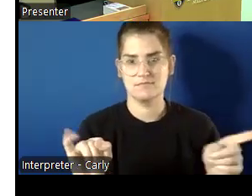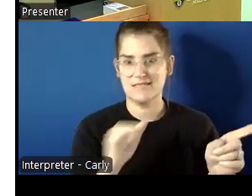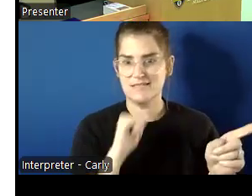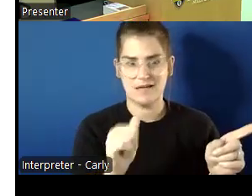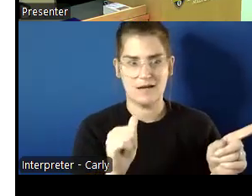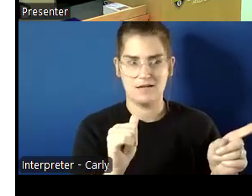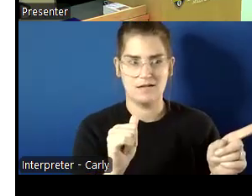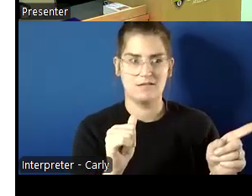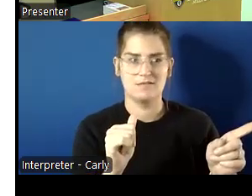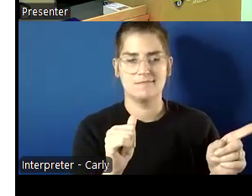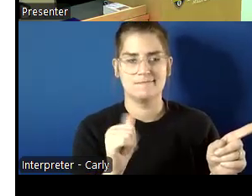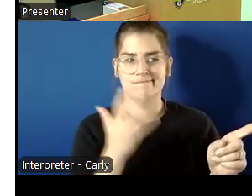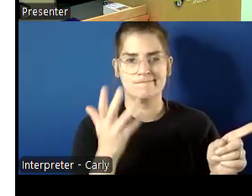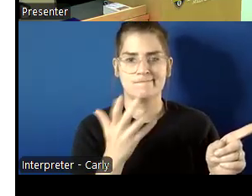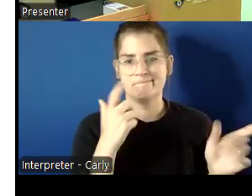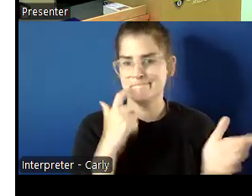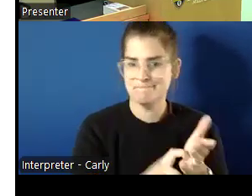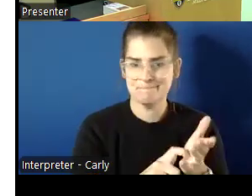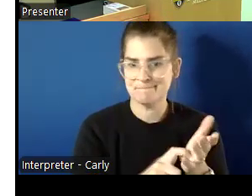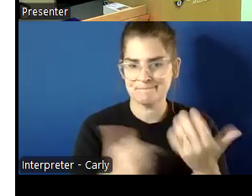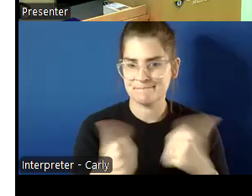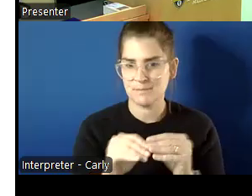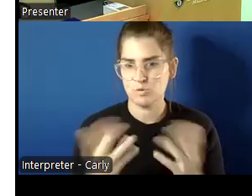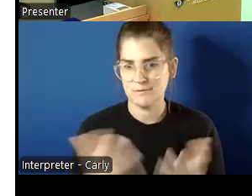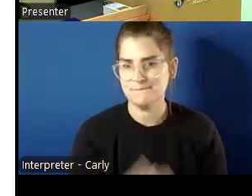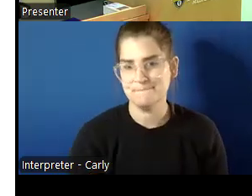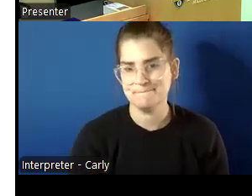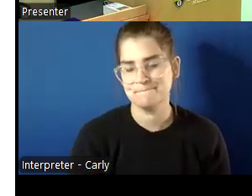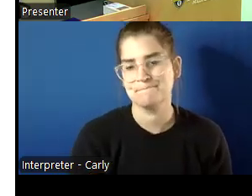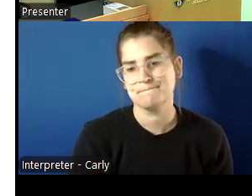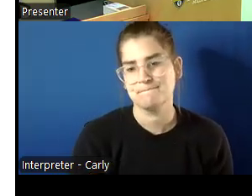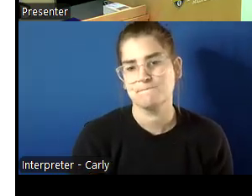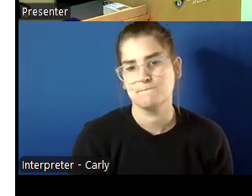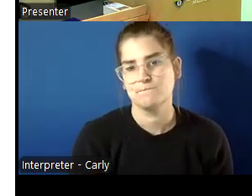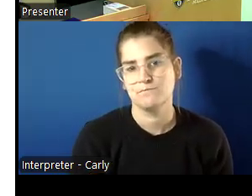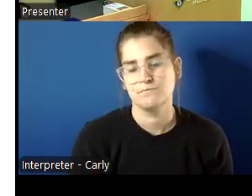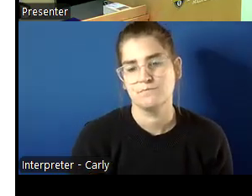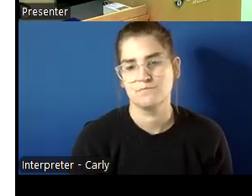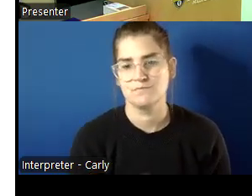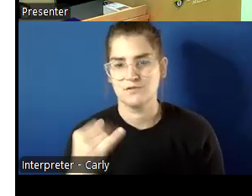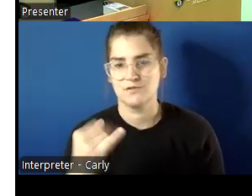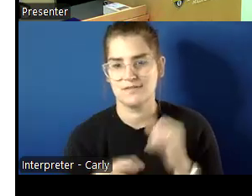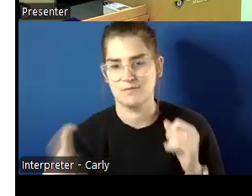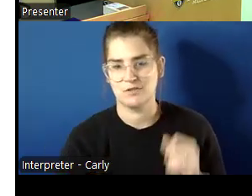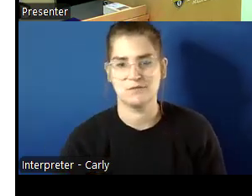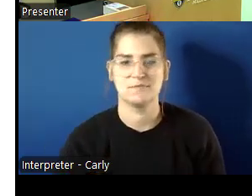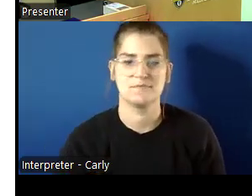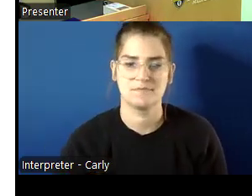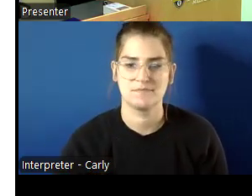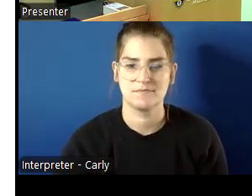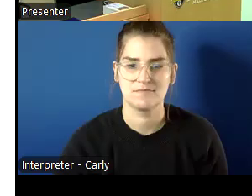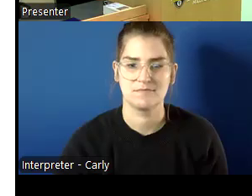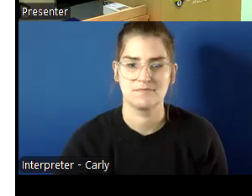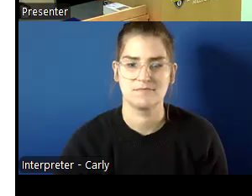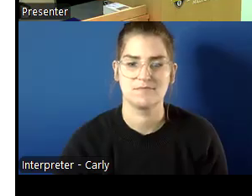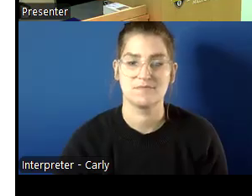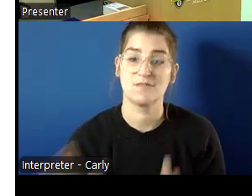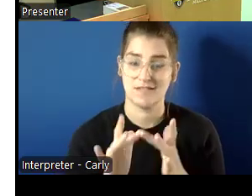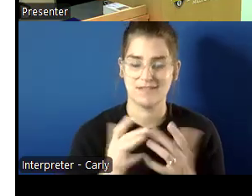um, recognized any longer?" We have two final questions um, at least online. Thank you, Dr.